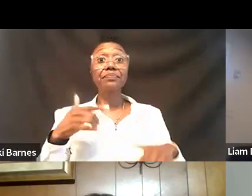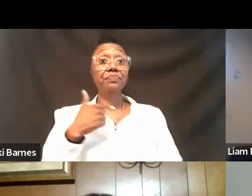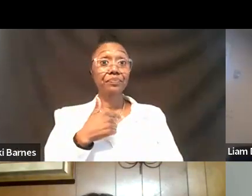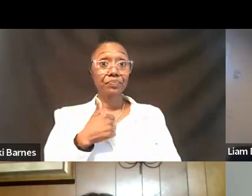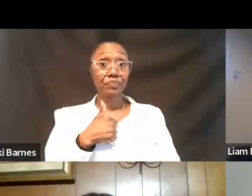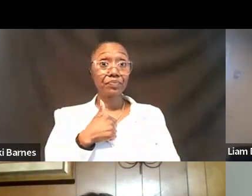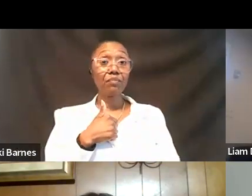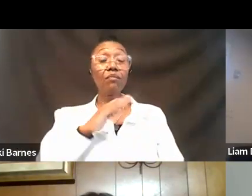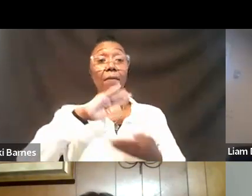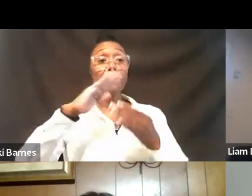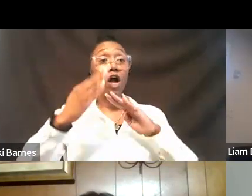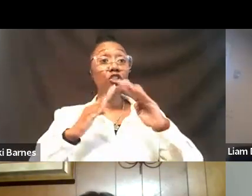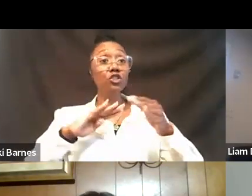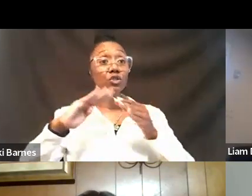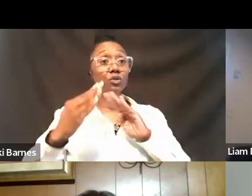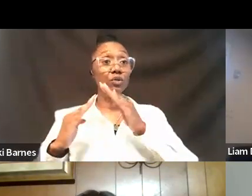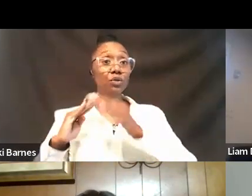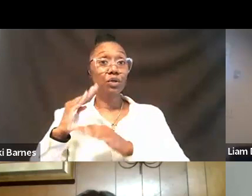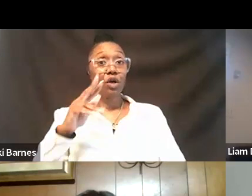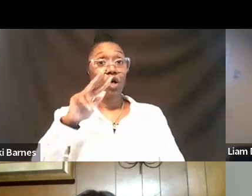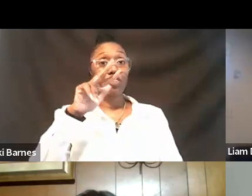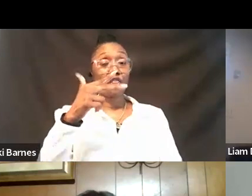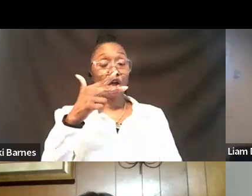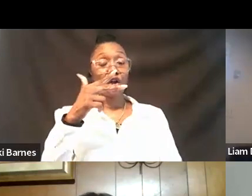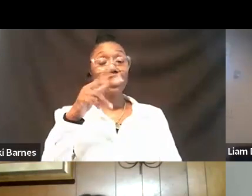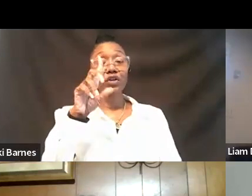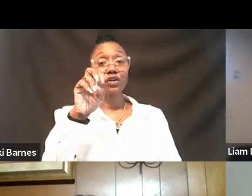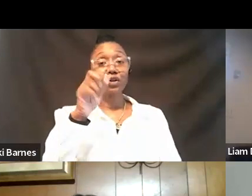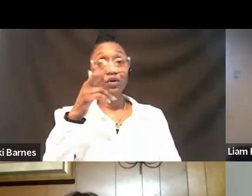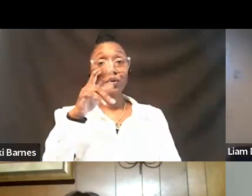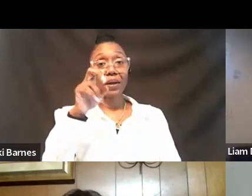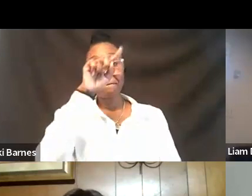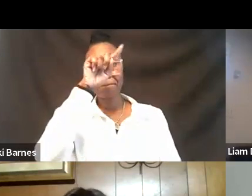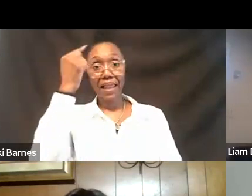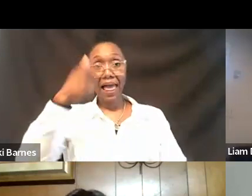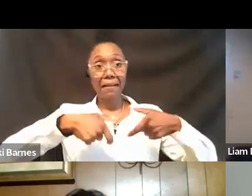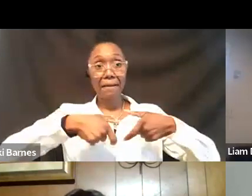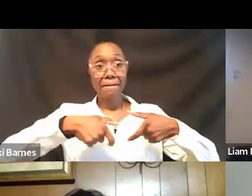I'm a third, I'm a 30 degree black ball in Taekwondo and I'm also a assistant instructor.